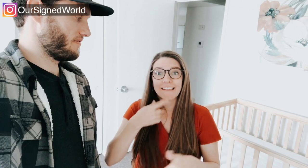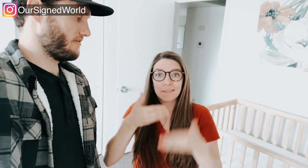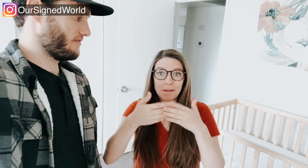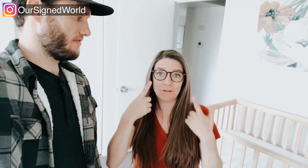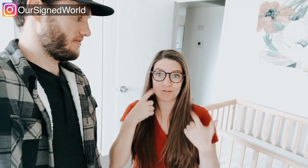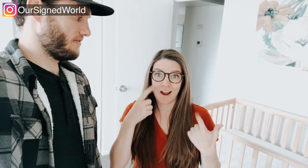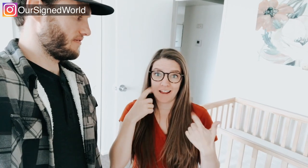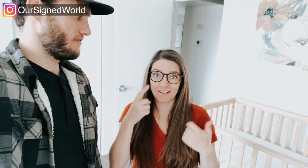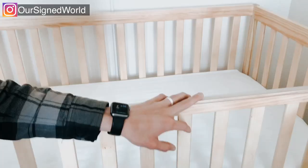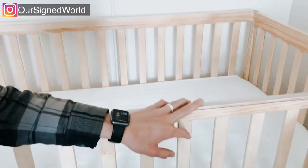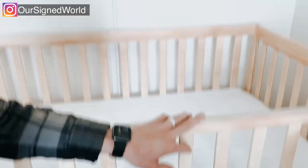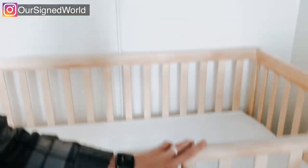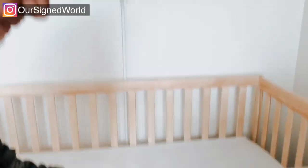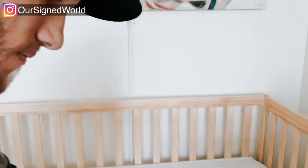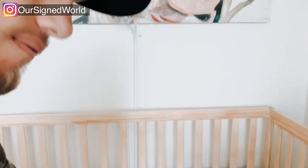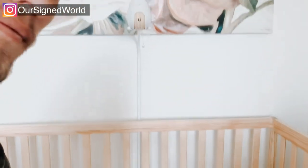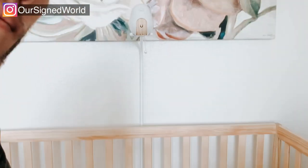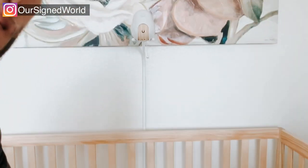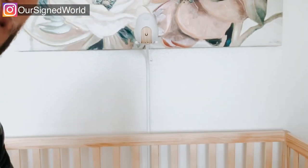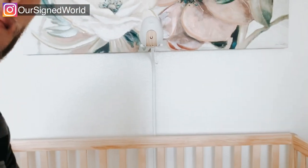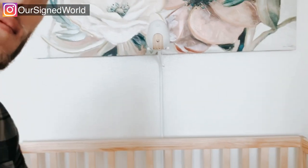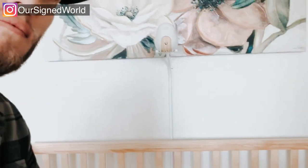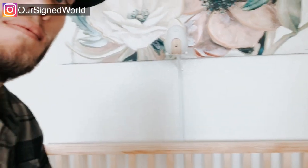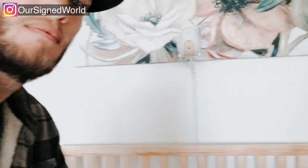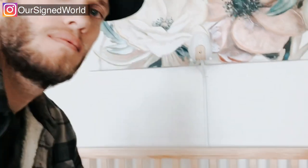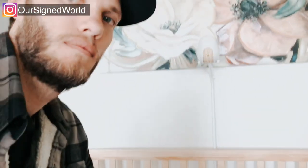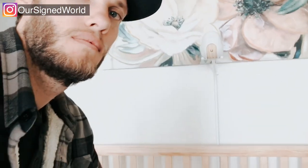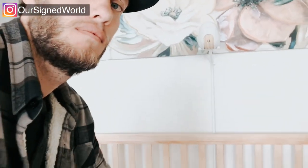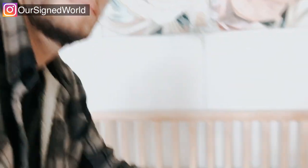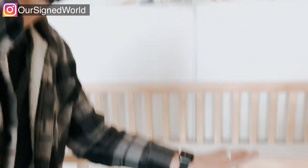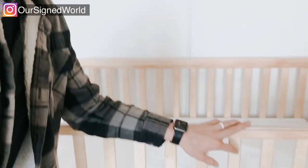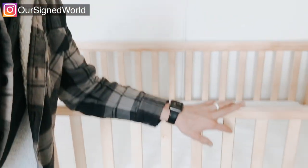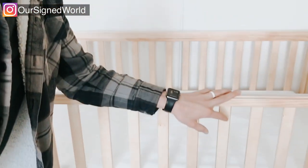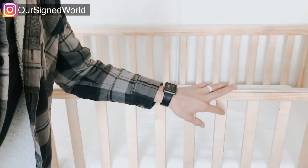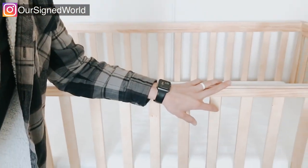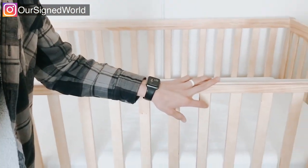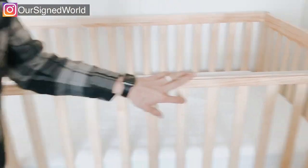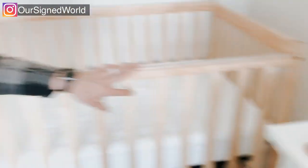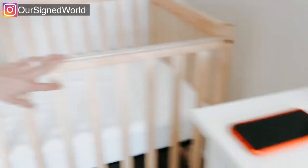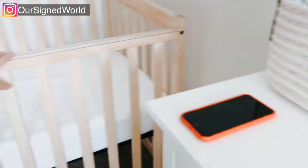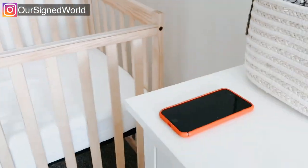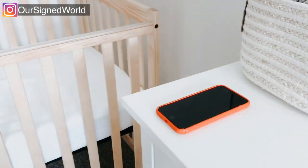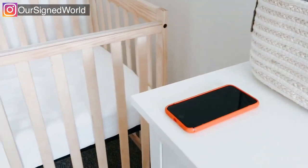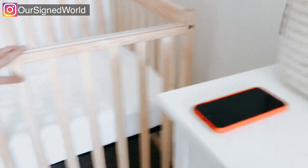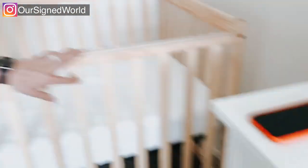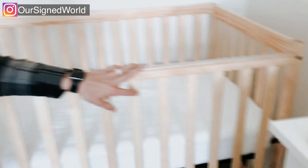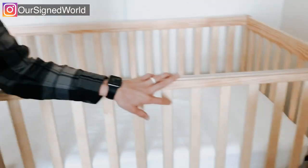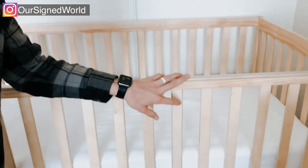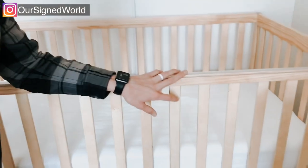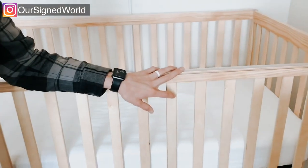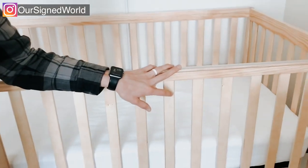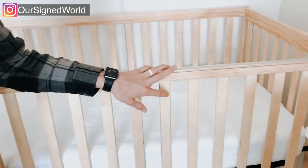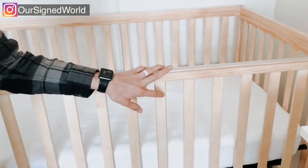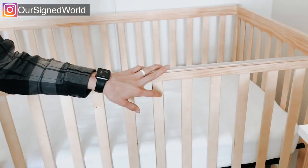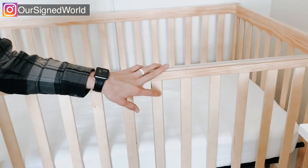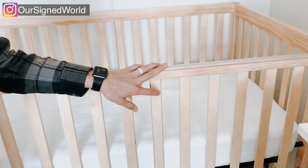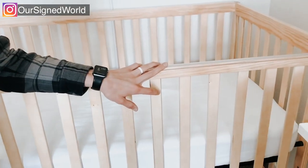that the baby is crying. Okay, so we have the CUBO baby monitor, his apple watch, his phone and I am recording with my phone.